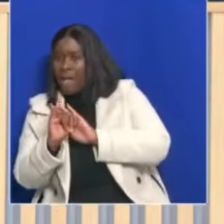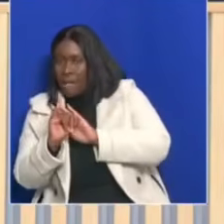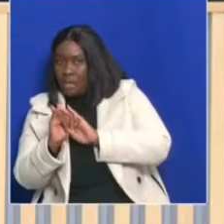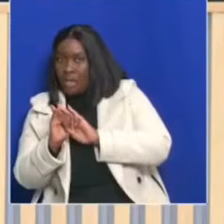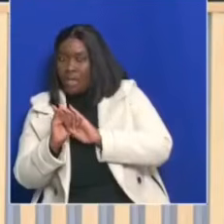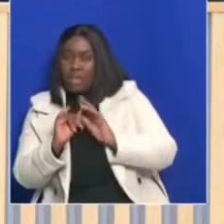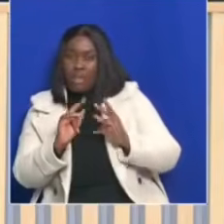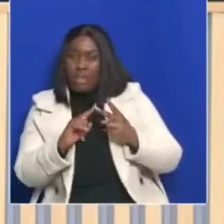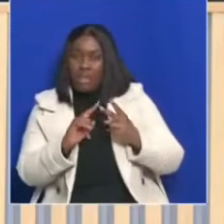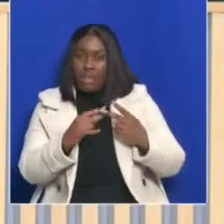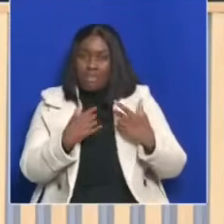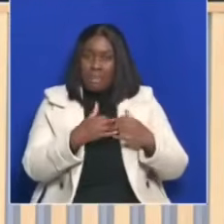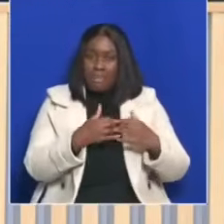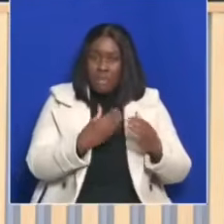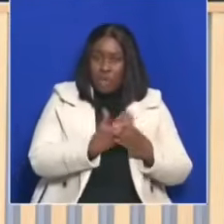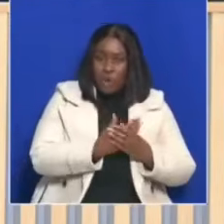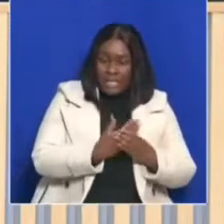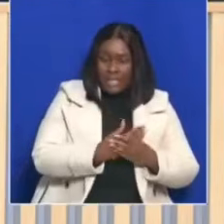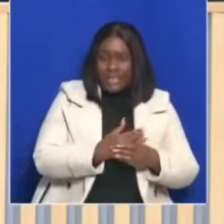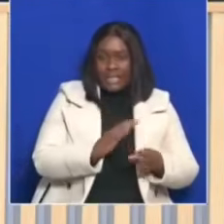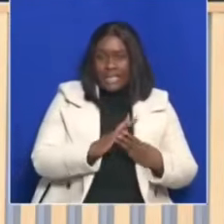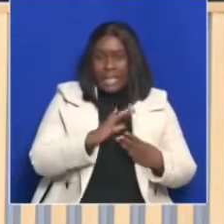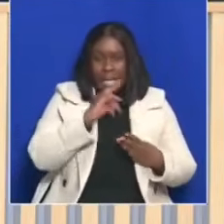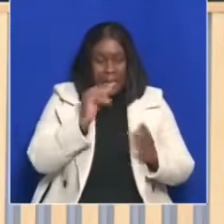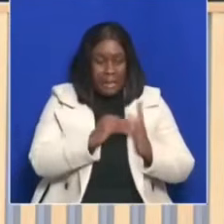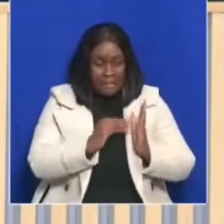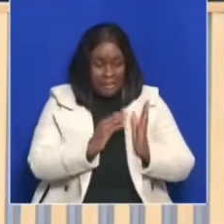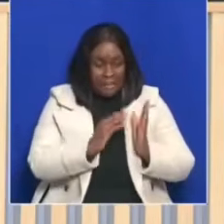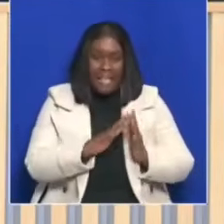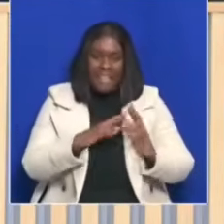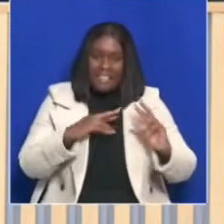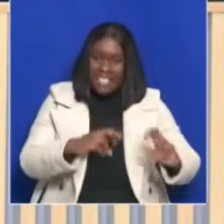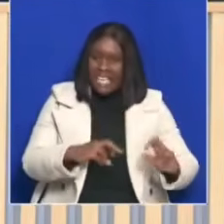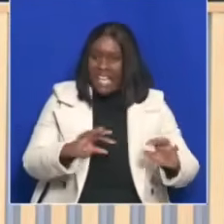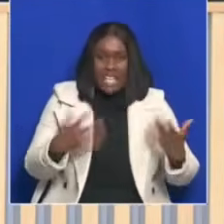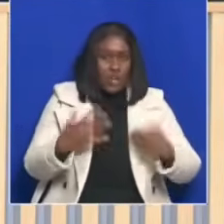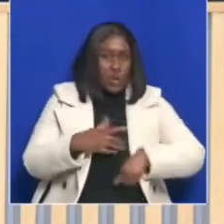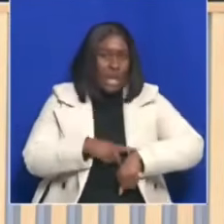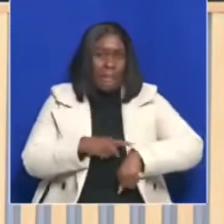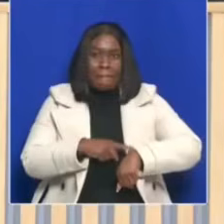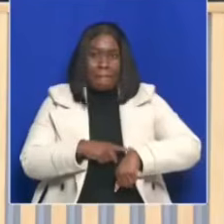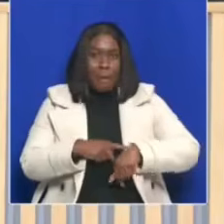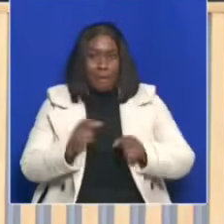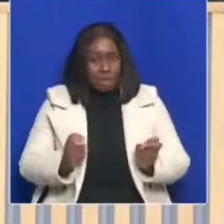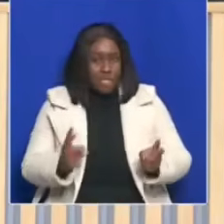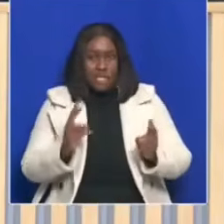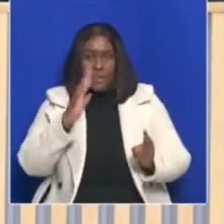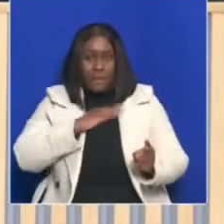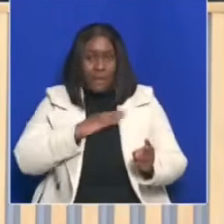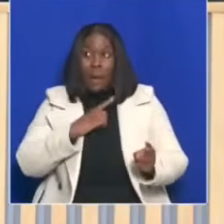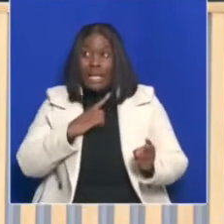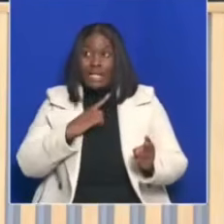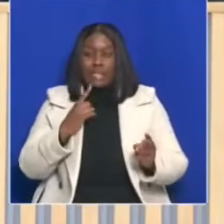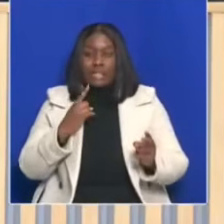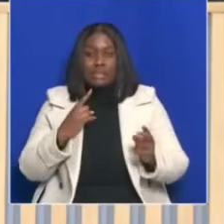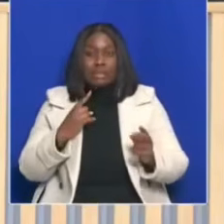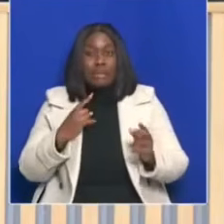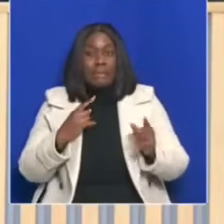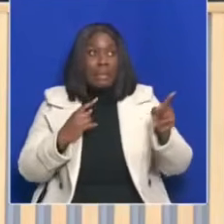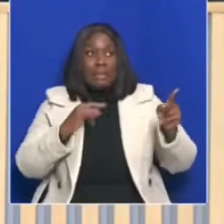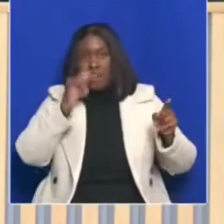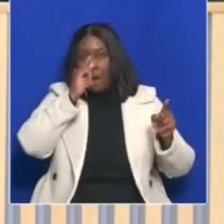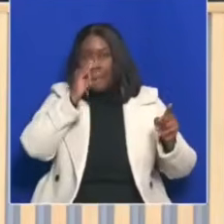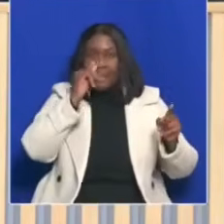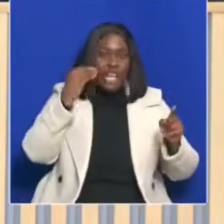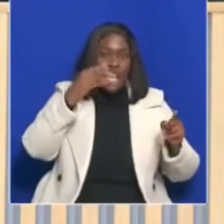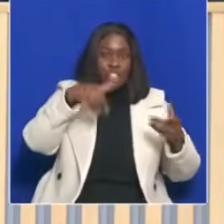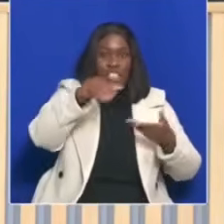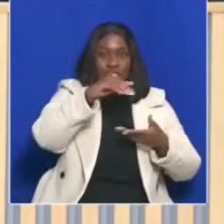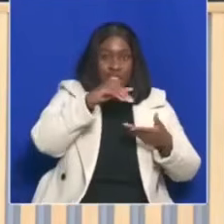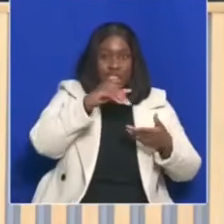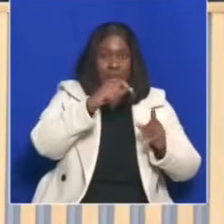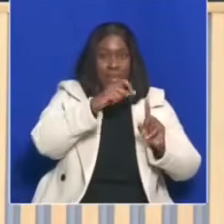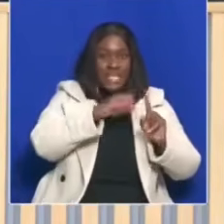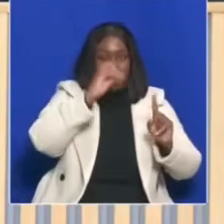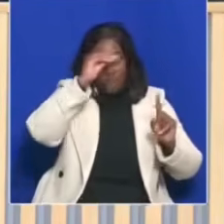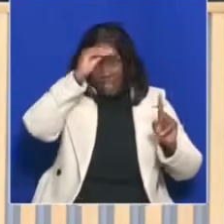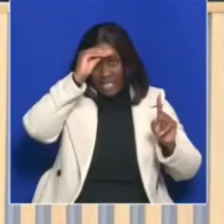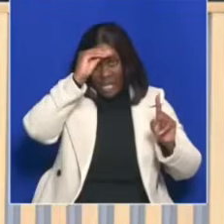them. The story is we got a a a tip off from crime intelligence uh officer that there is these drugs